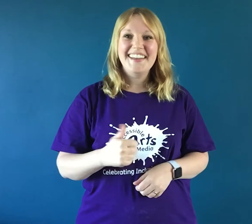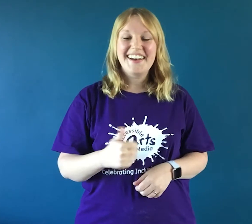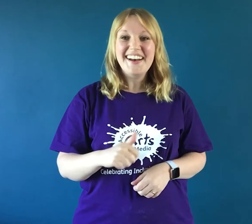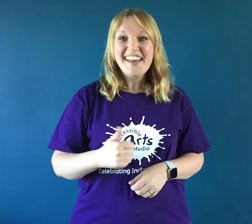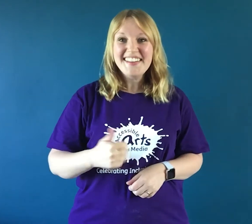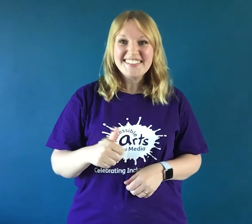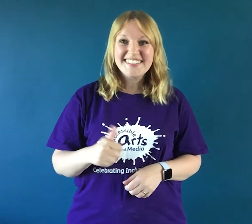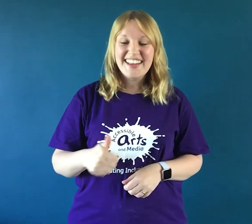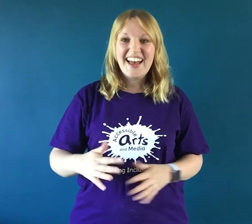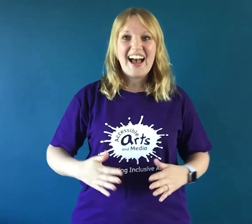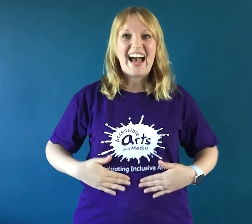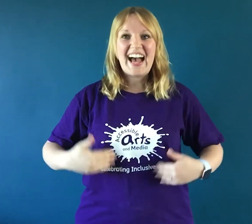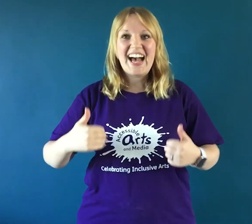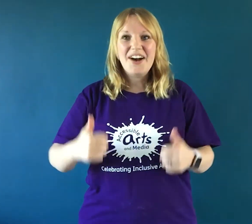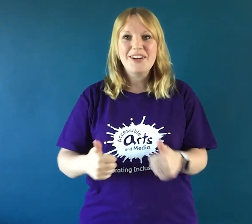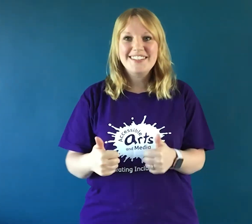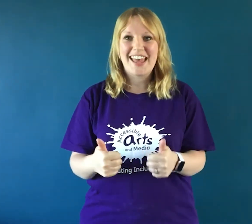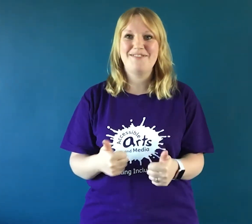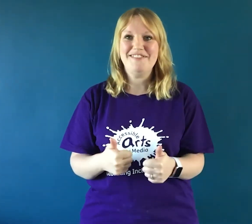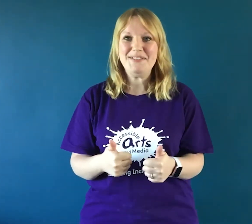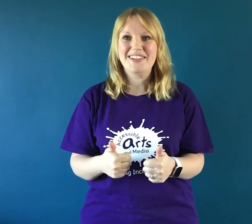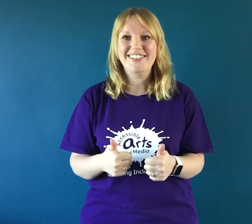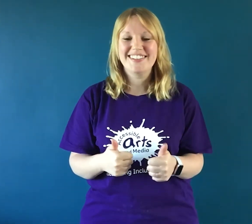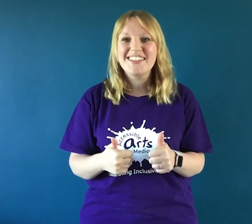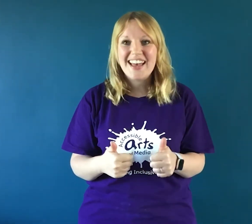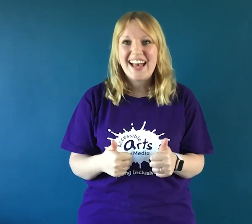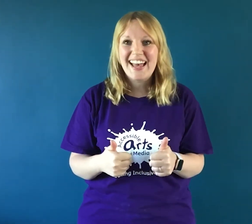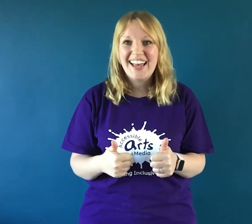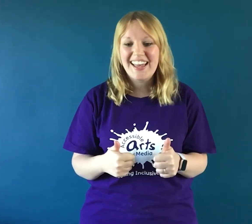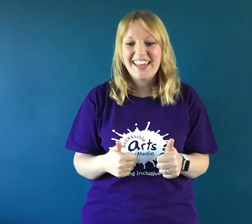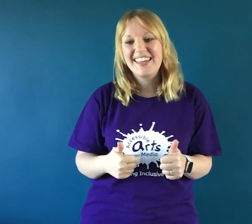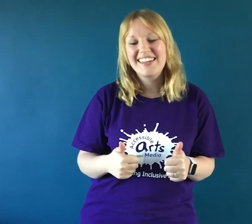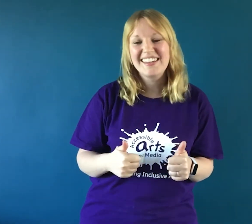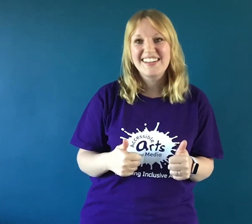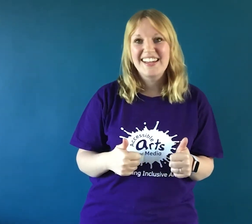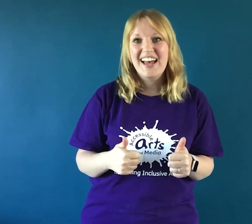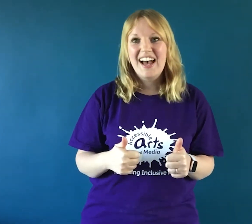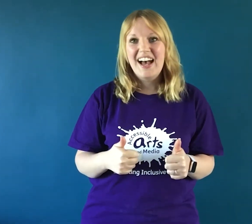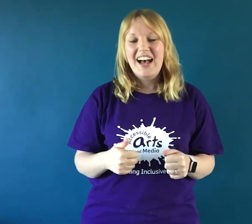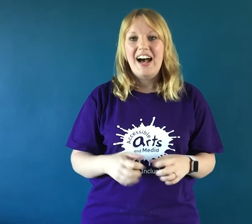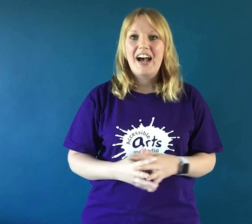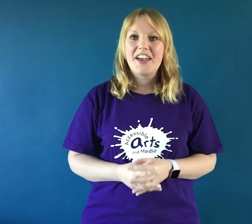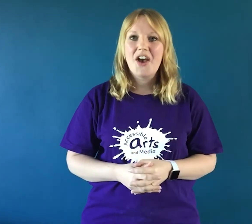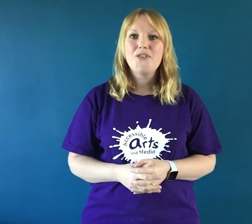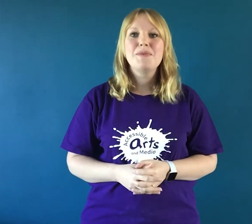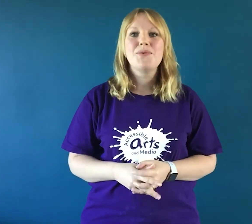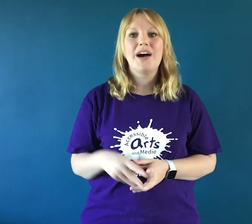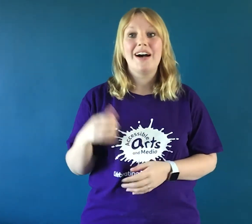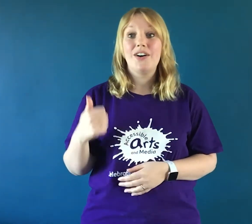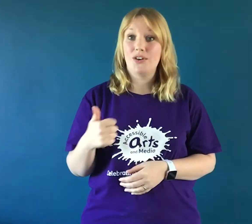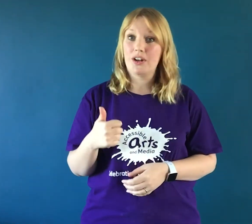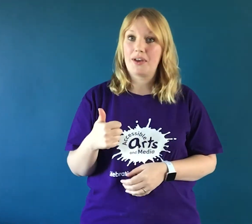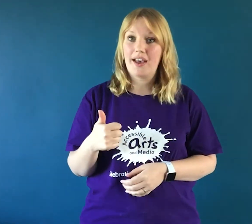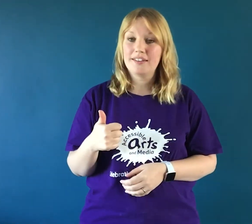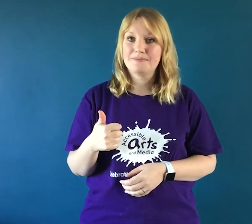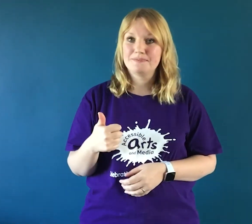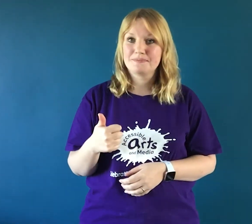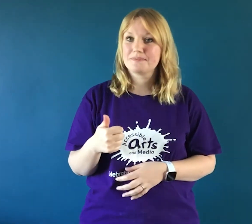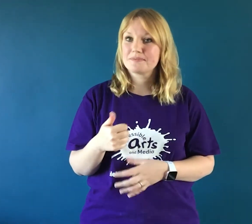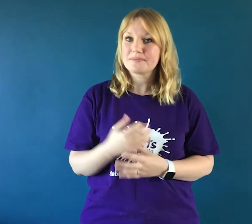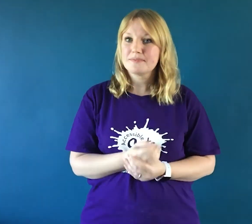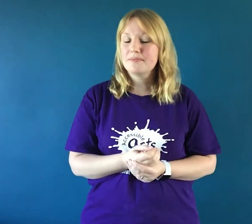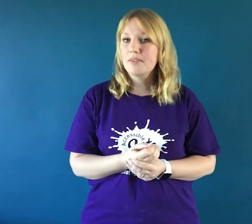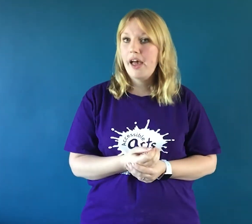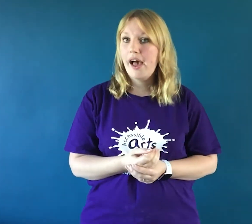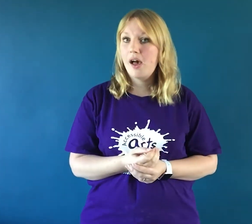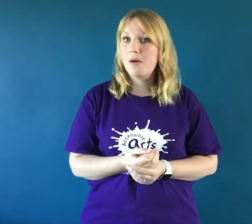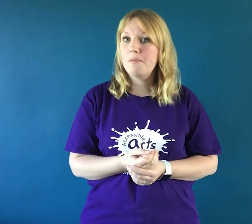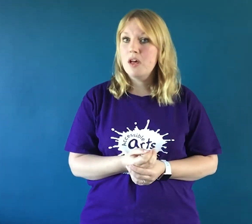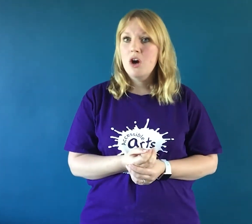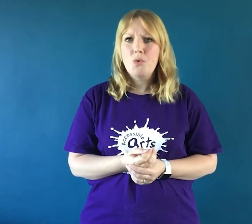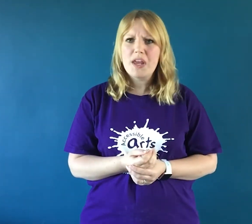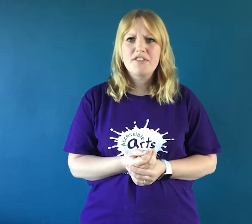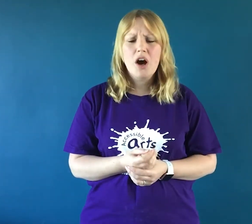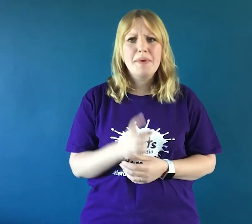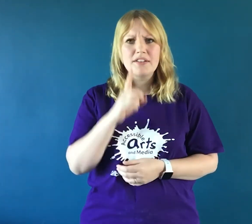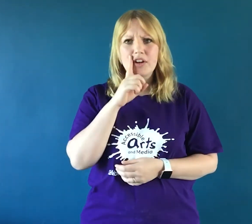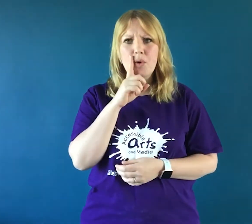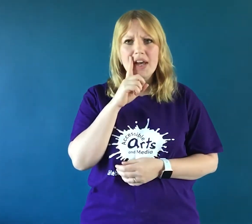Hi guys how is everyone today? I hope you are all ok? We’ve got a bit of a quieter